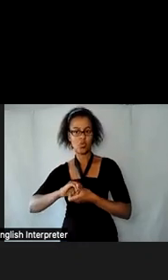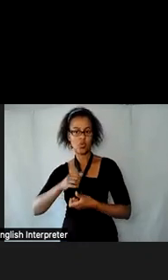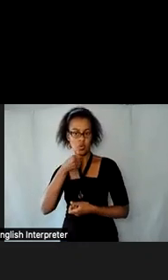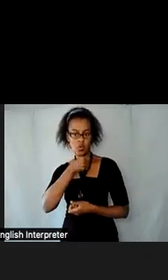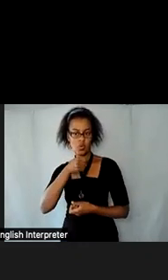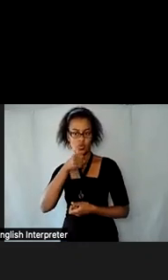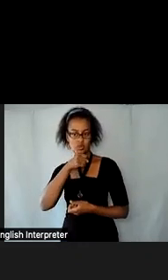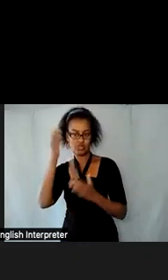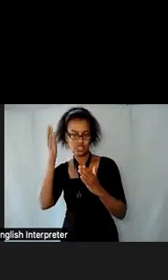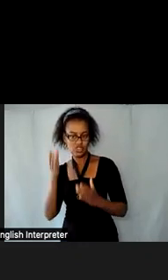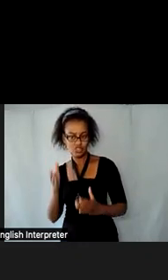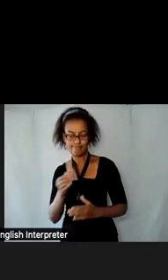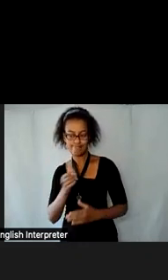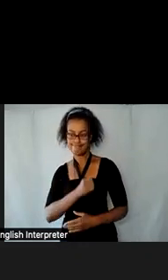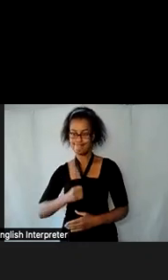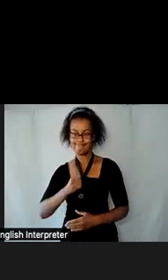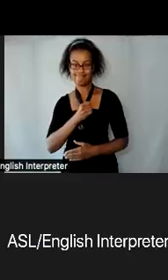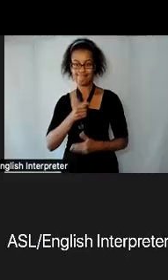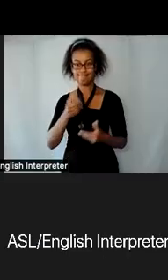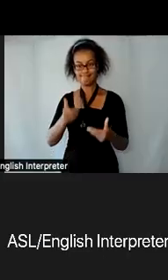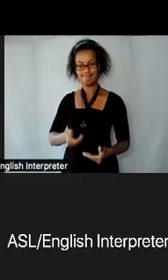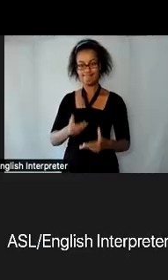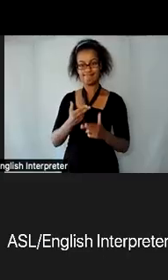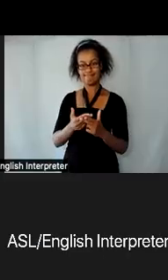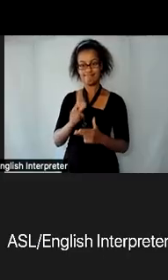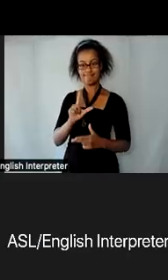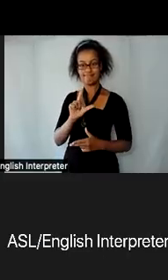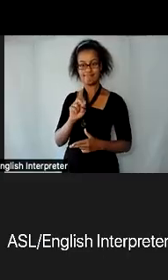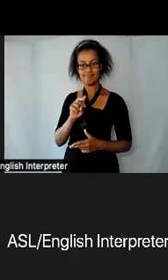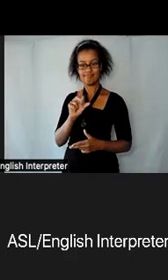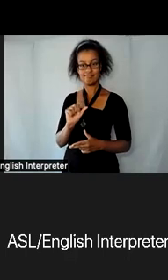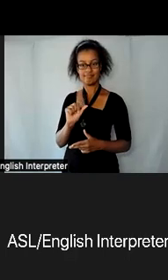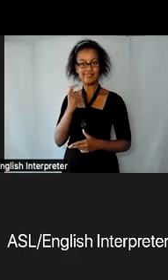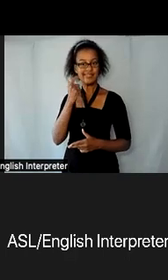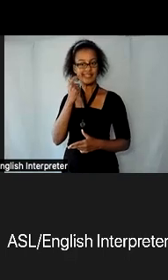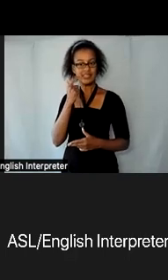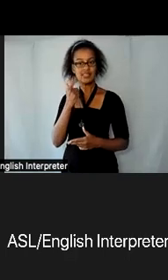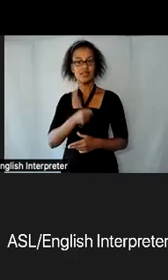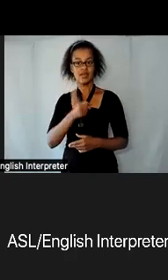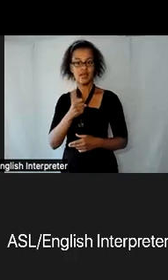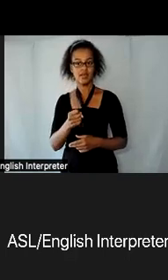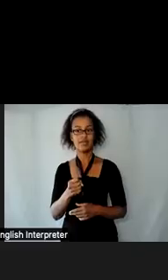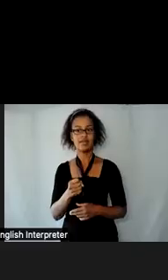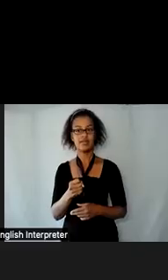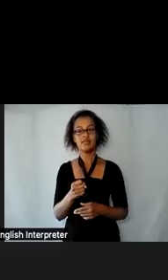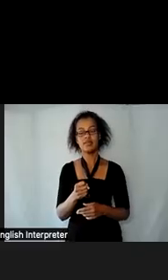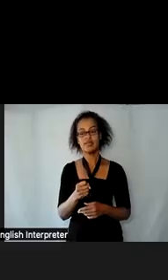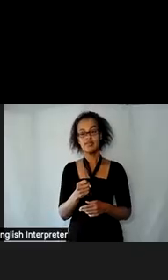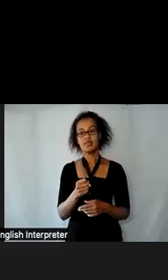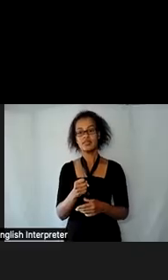My name is Lena and I'm a fairly new strategic programs manager at Toronto Arts Council and